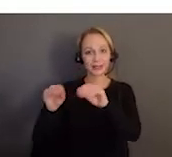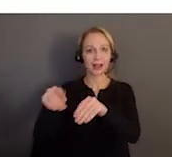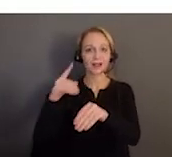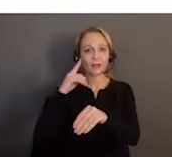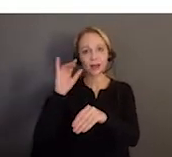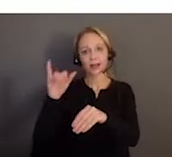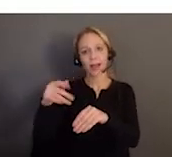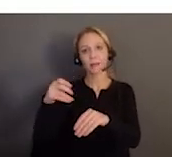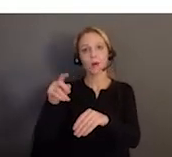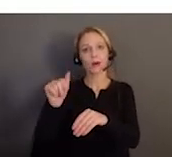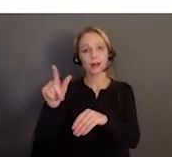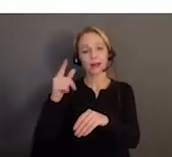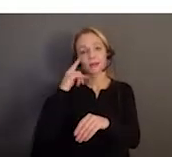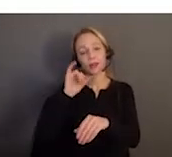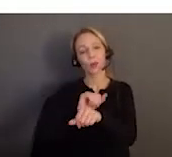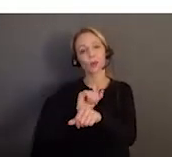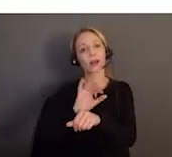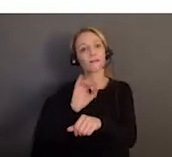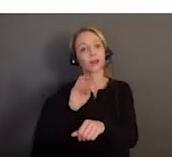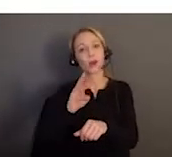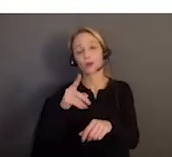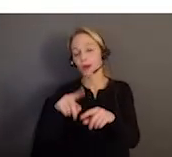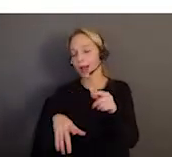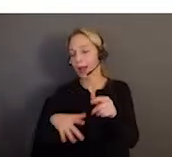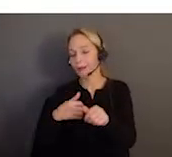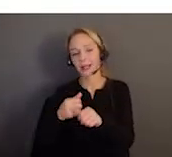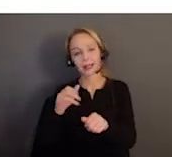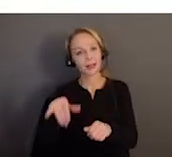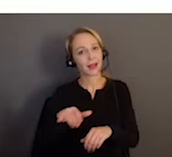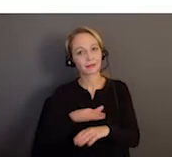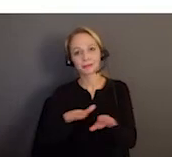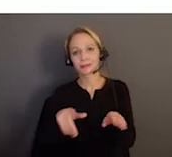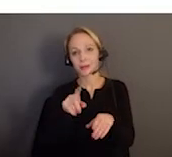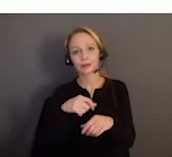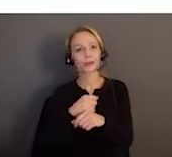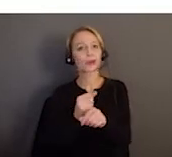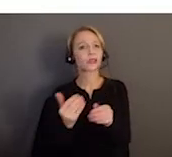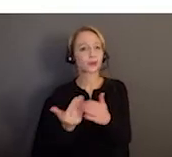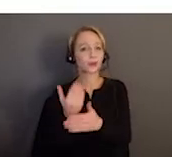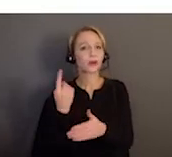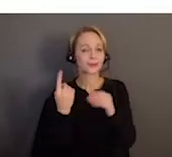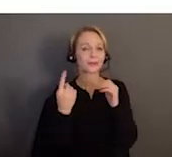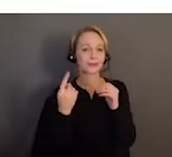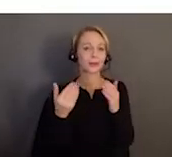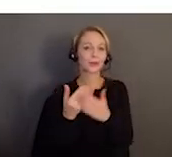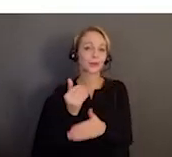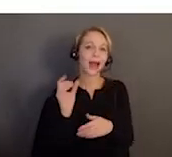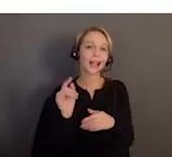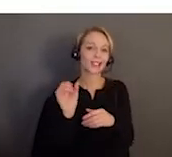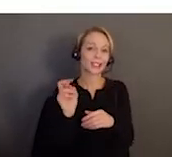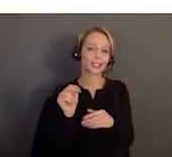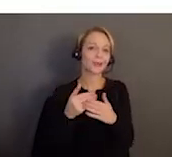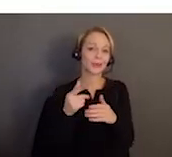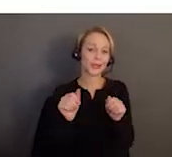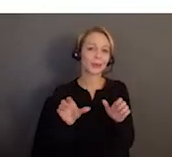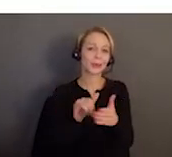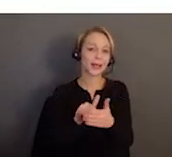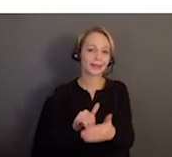INSTALL OF PORTAL AND CAN'T UPDATE THAT ONE, HAVE TO CREATE A NEW ACTION.